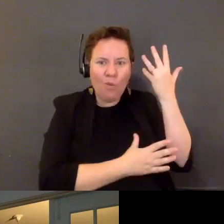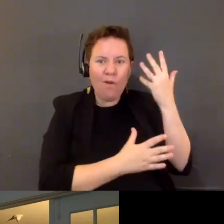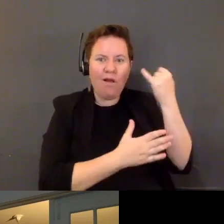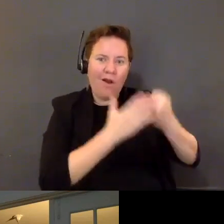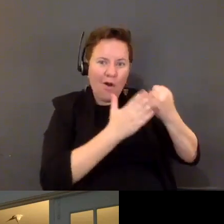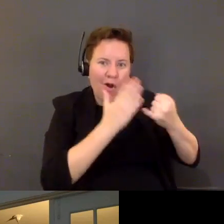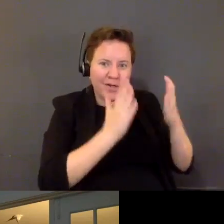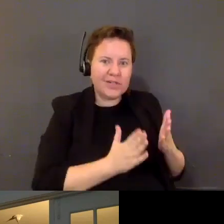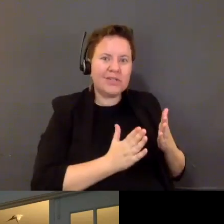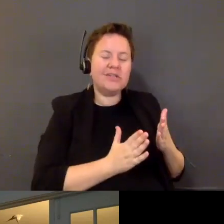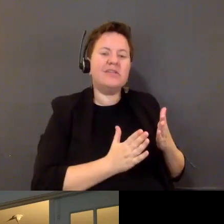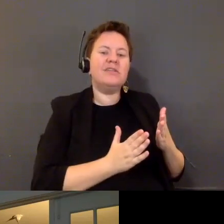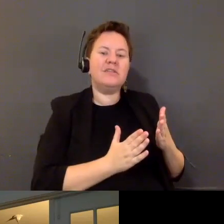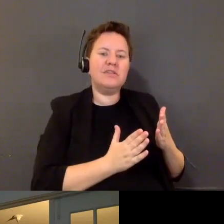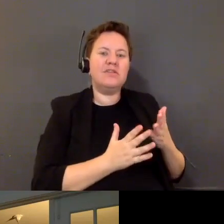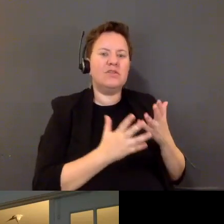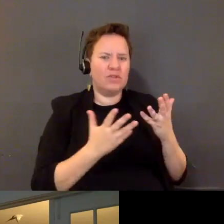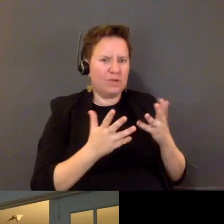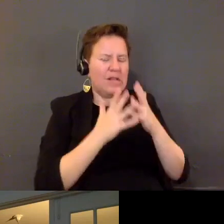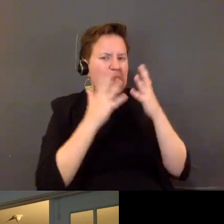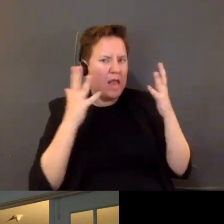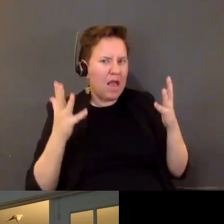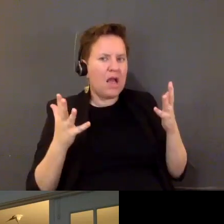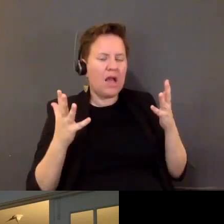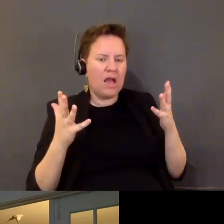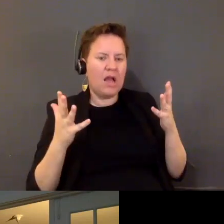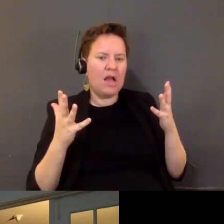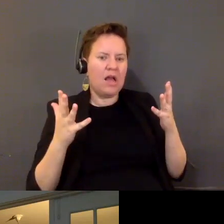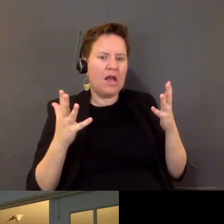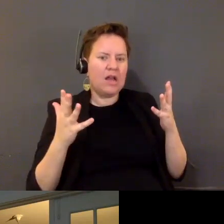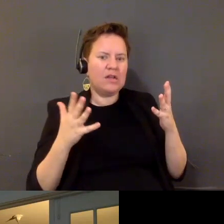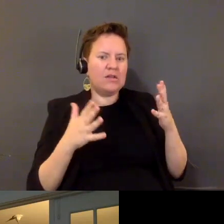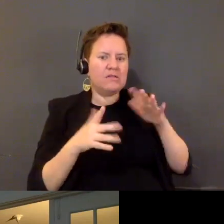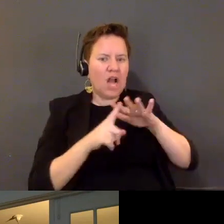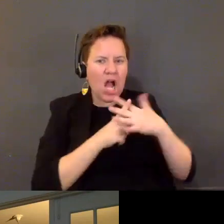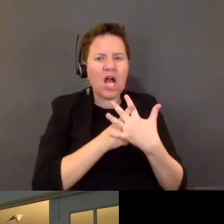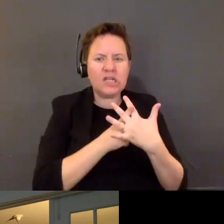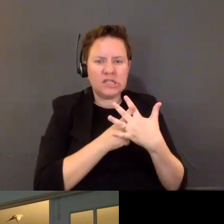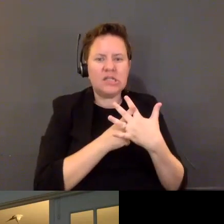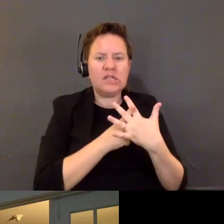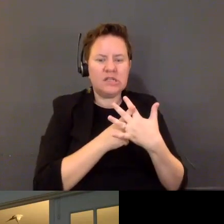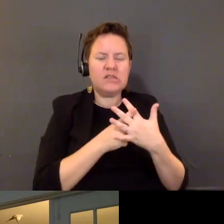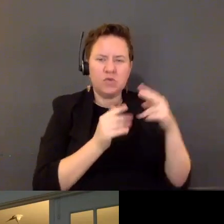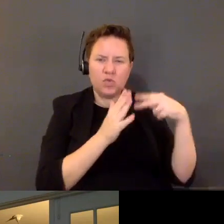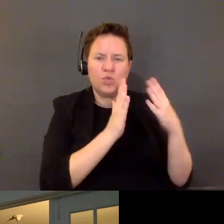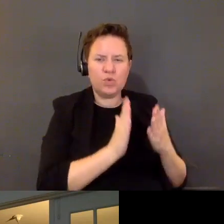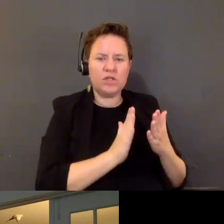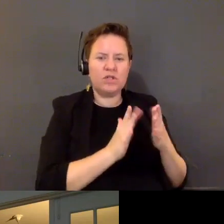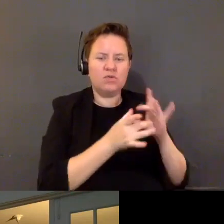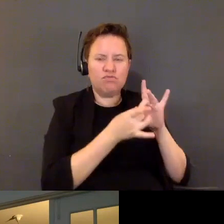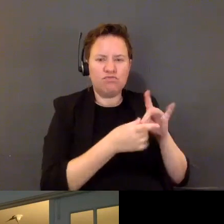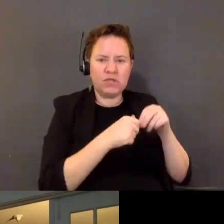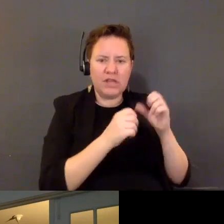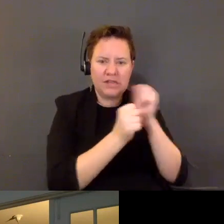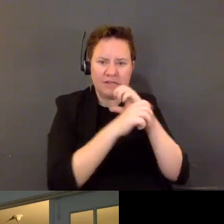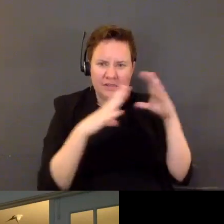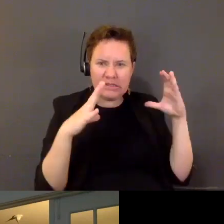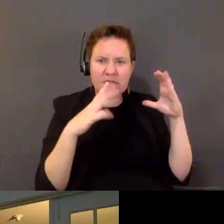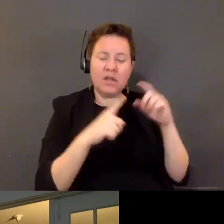so there's there's quite a bit of uh context that the reader has in that scene and yet uh